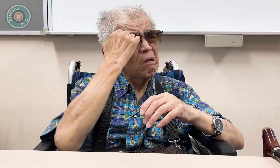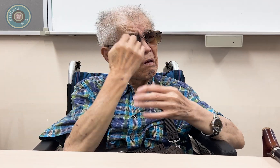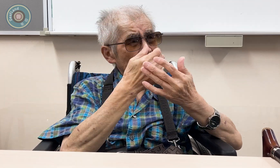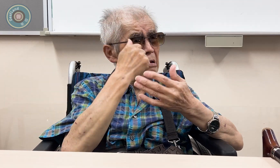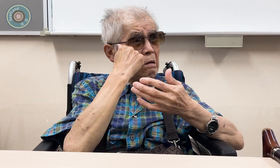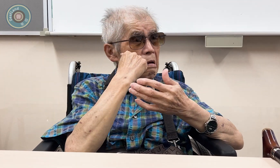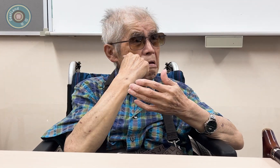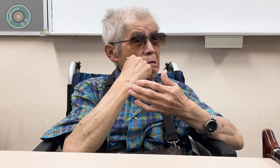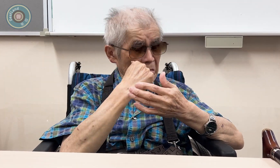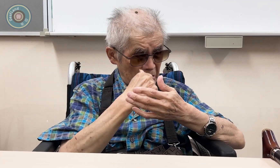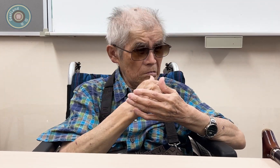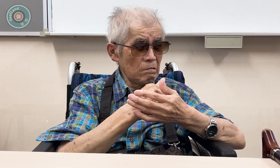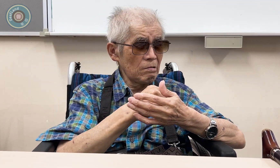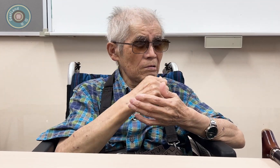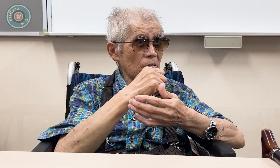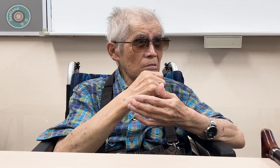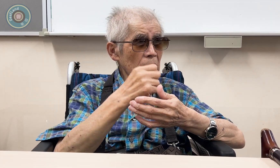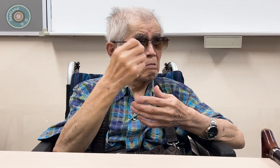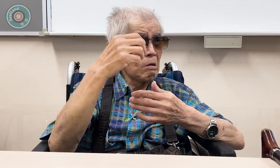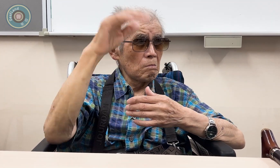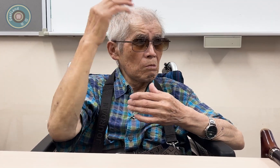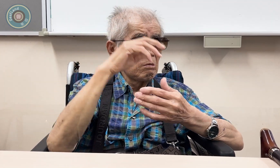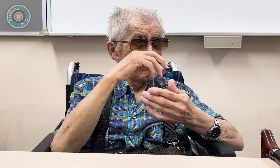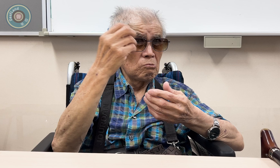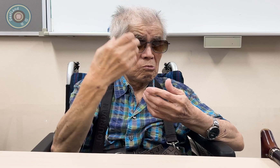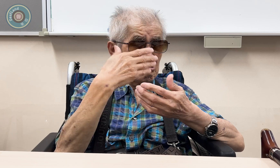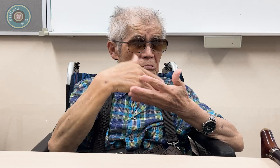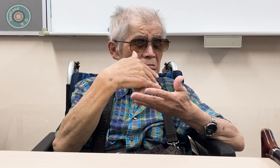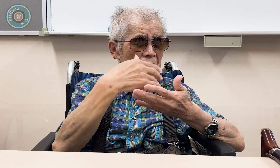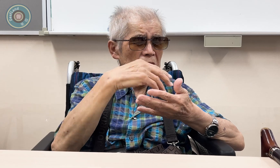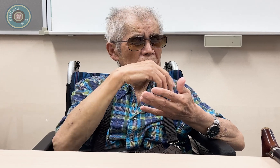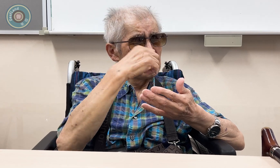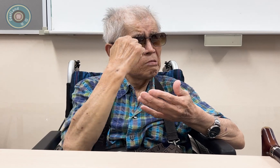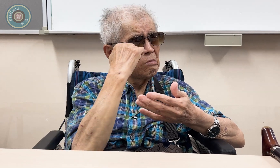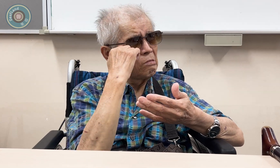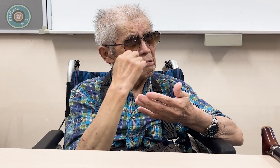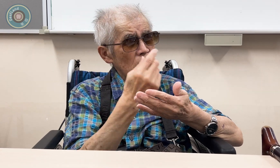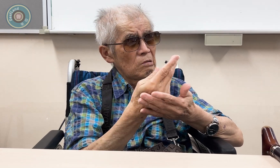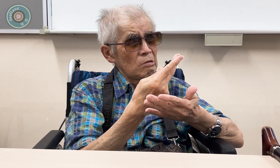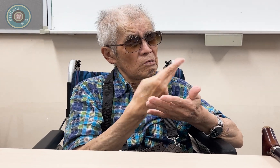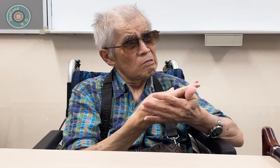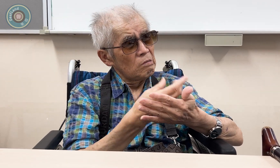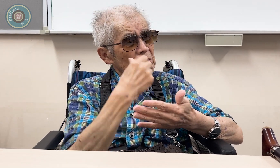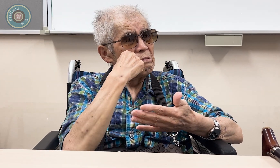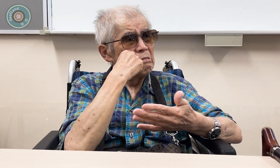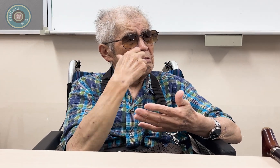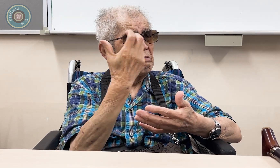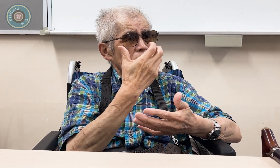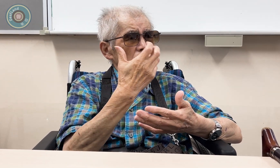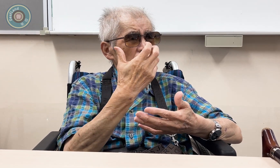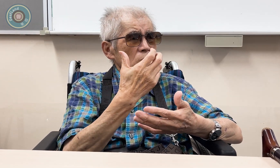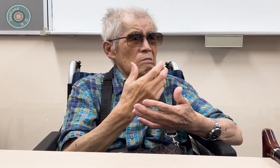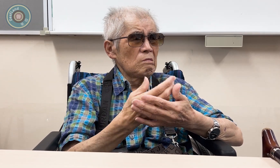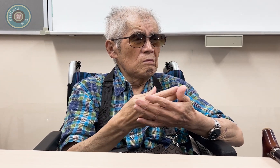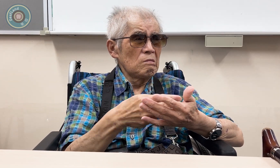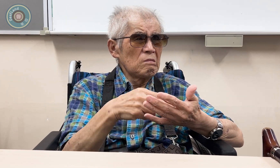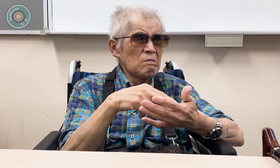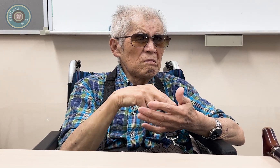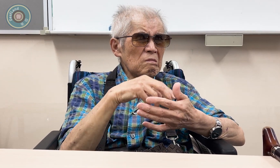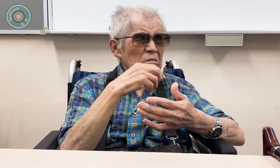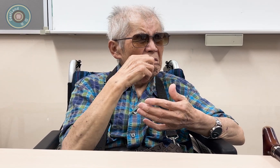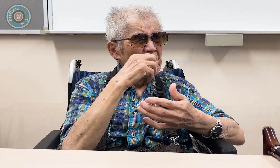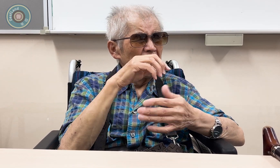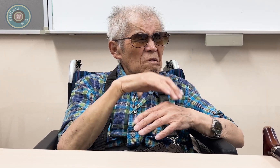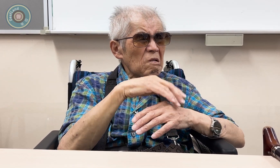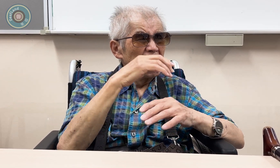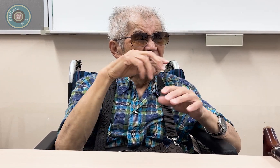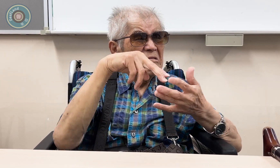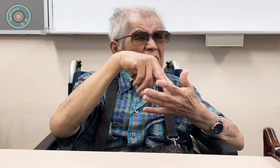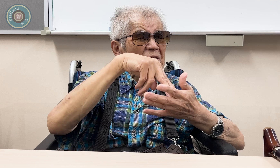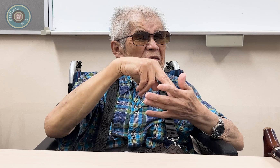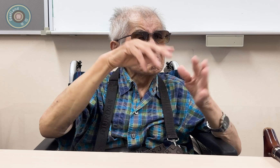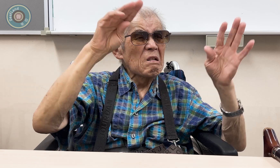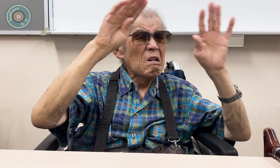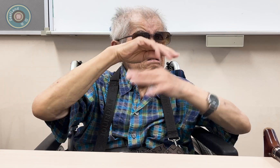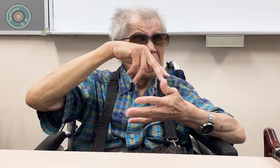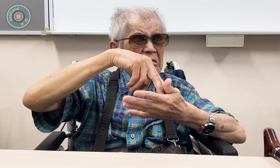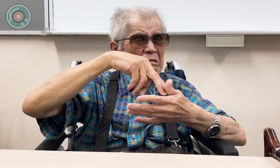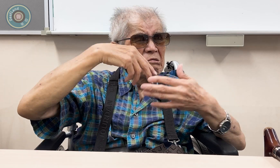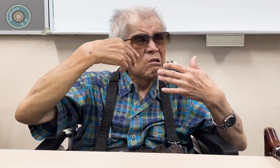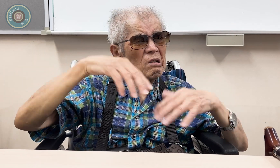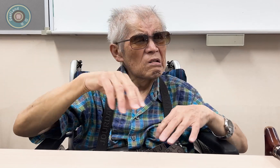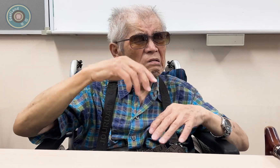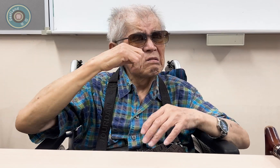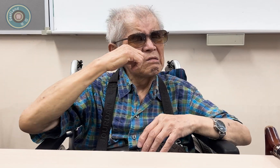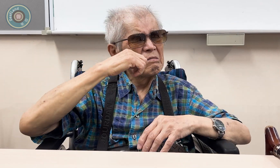He couldn’t lie down He had to sleep standing up